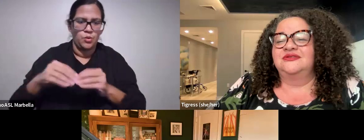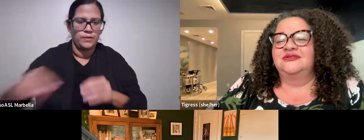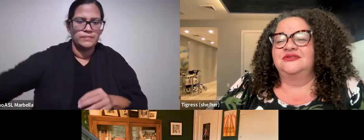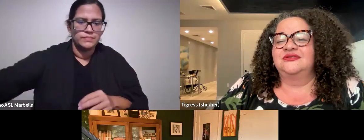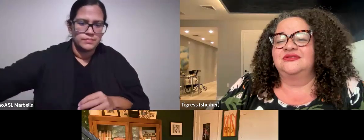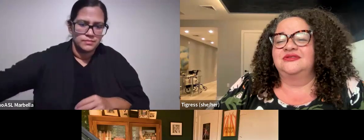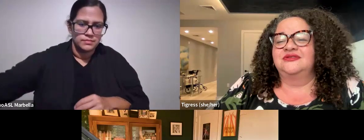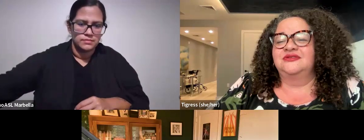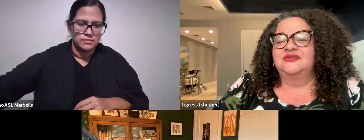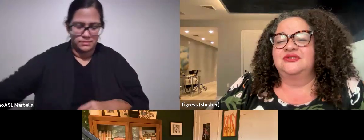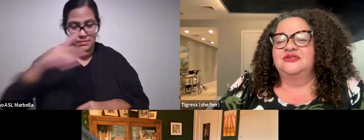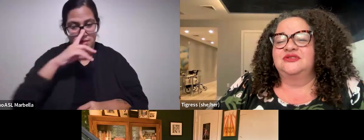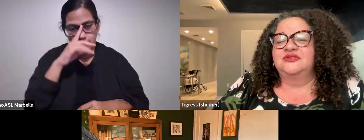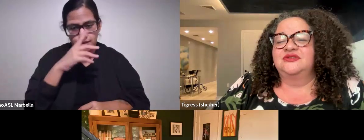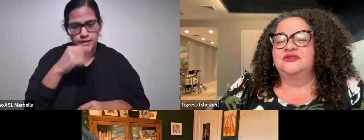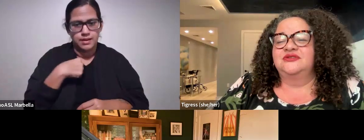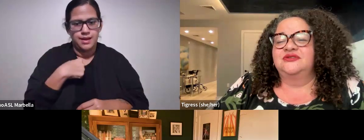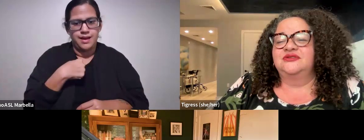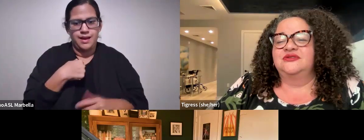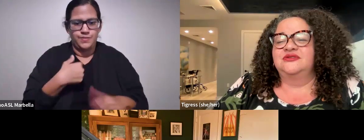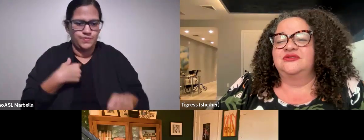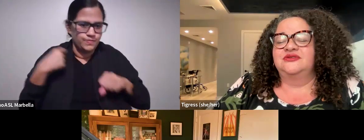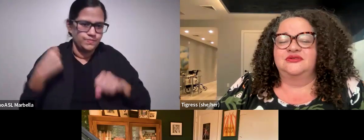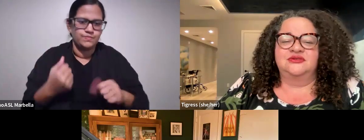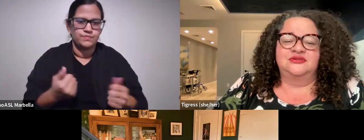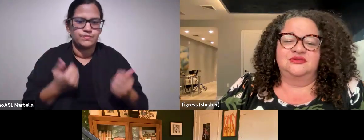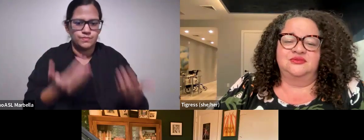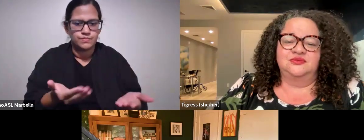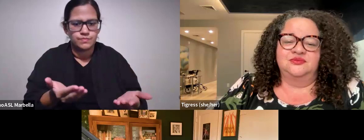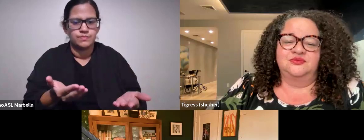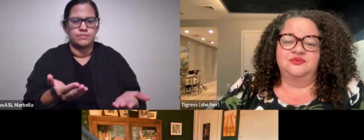And I would strongly recommend engaging with fat folks who